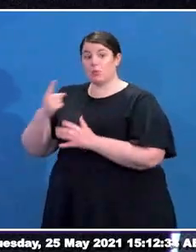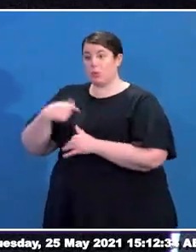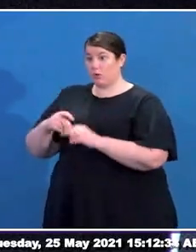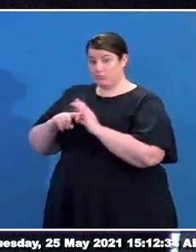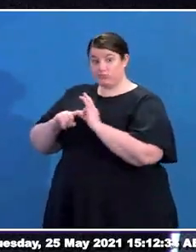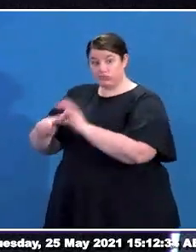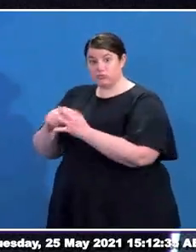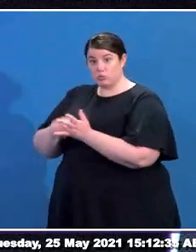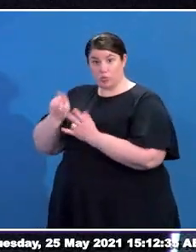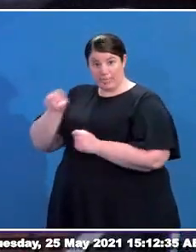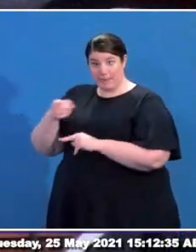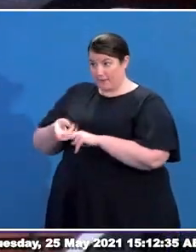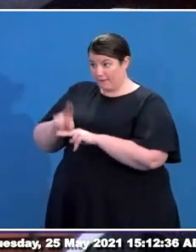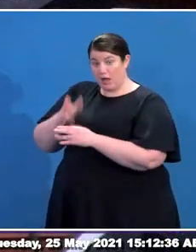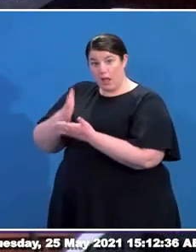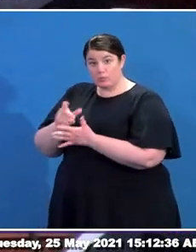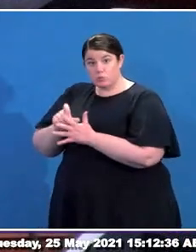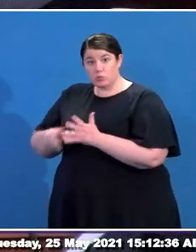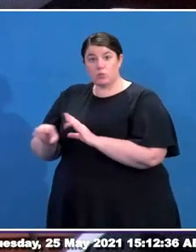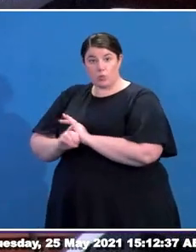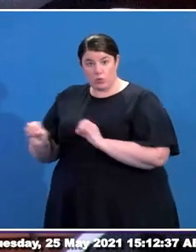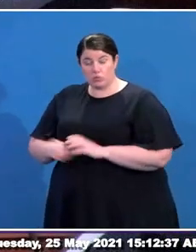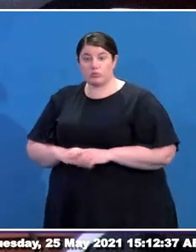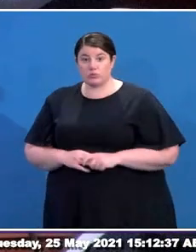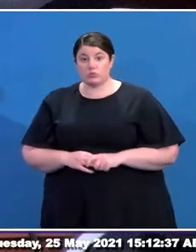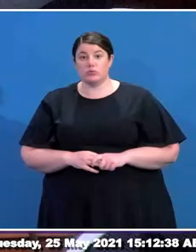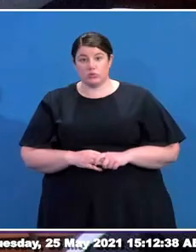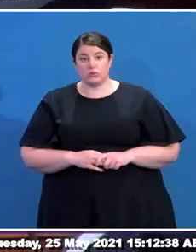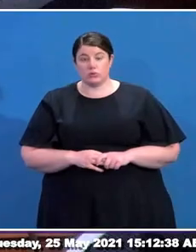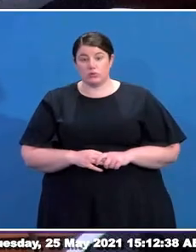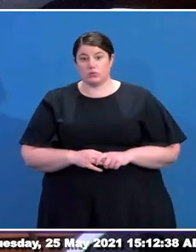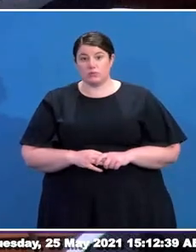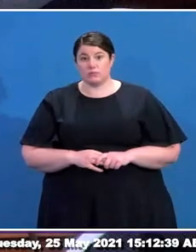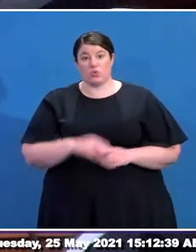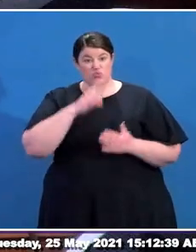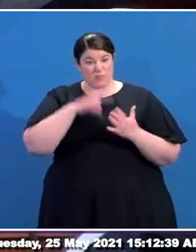This is a report, I think, of 69 pages